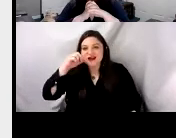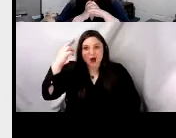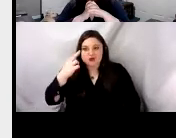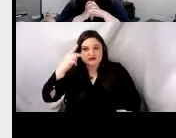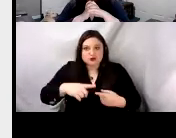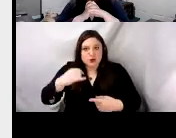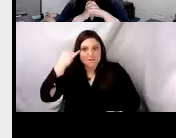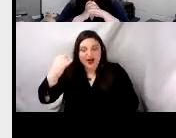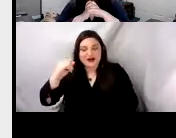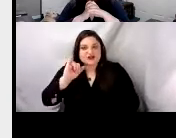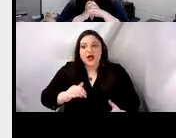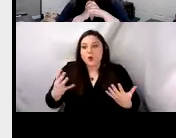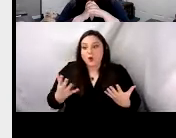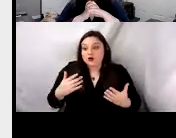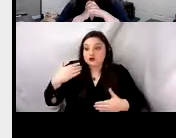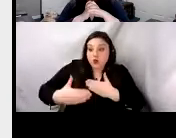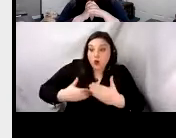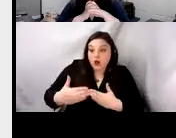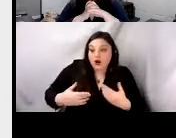will continue into 2022 so we are figuring